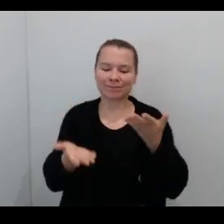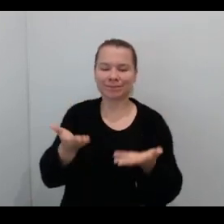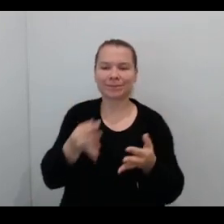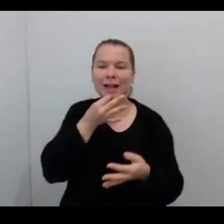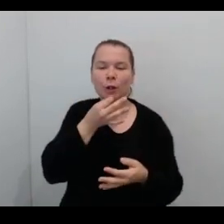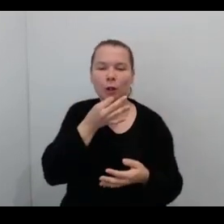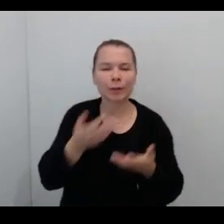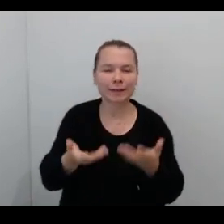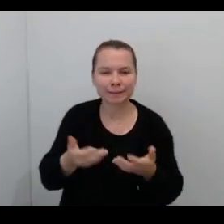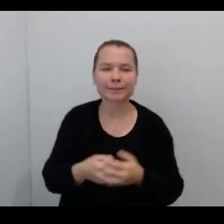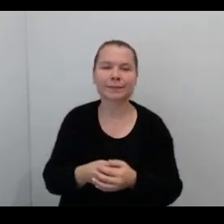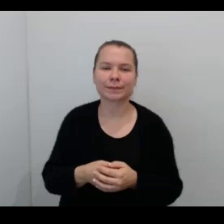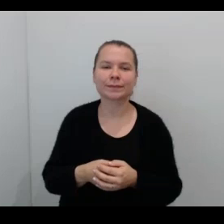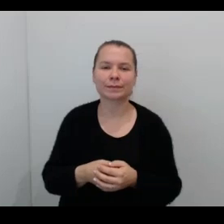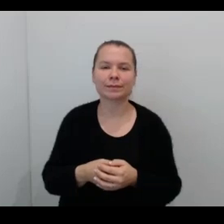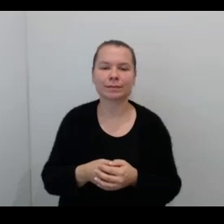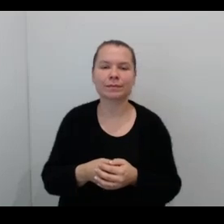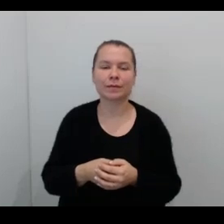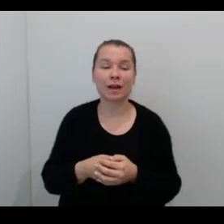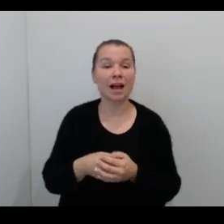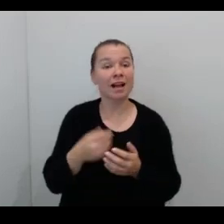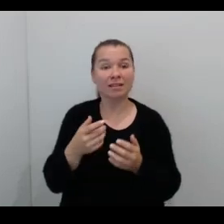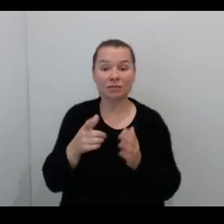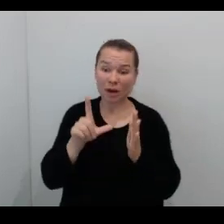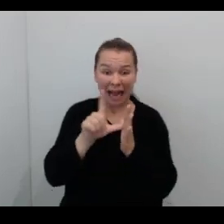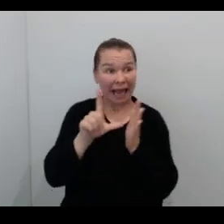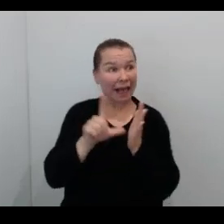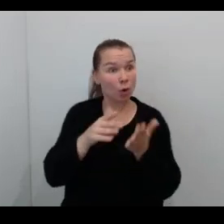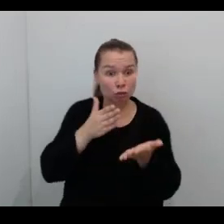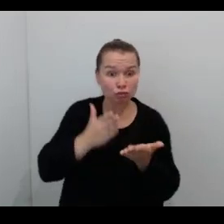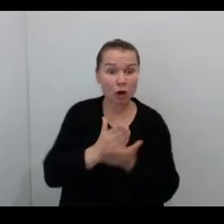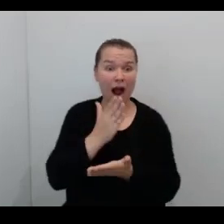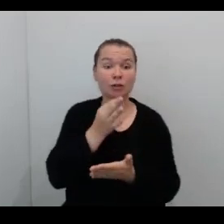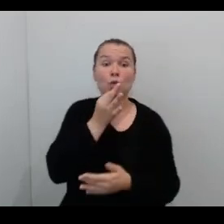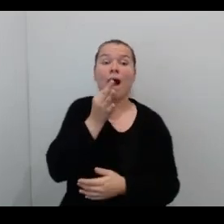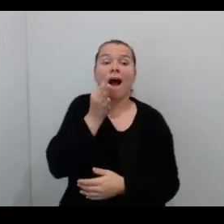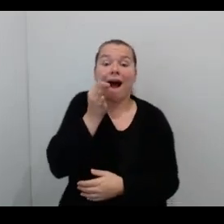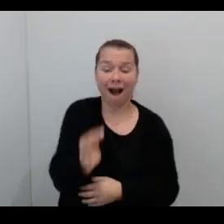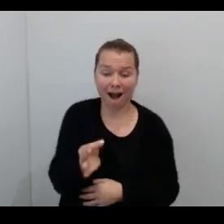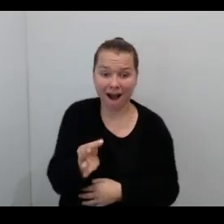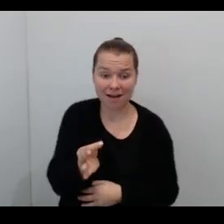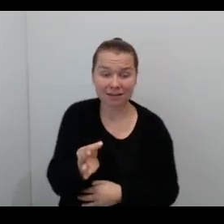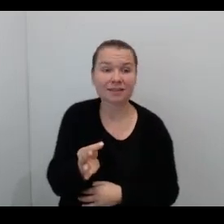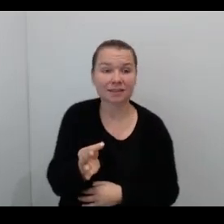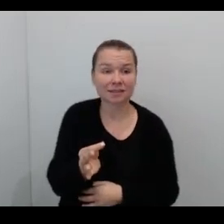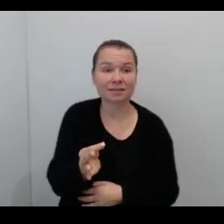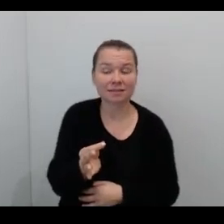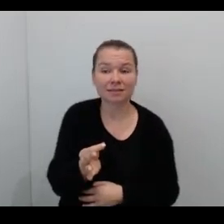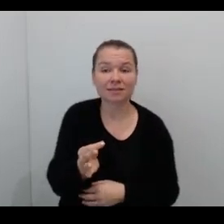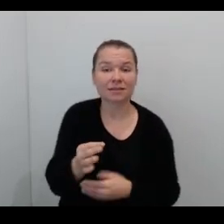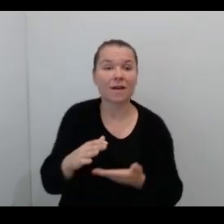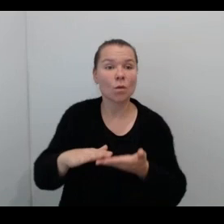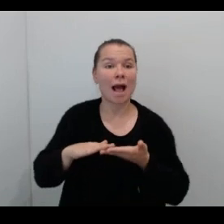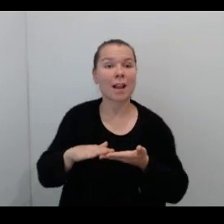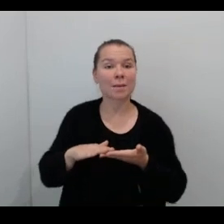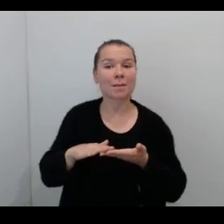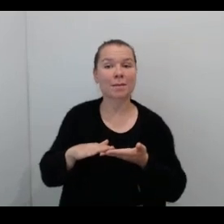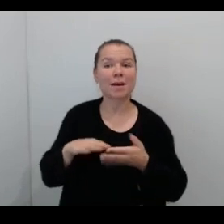there that they have legal rights to ask for this stuff. It's not just something that's just there that the banks are being nice about, although